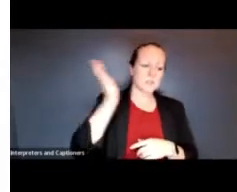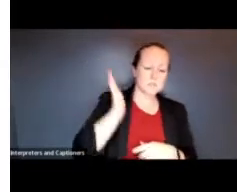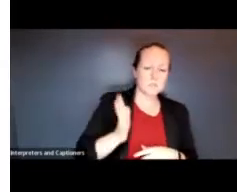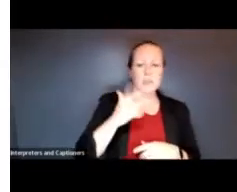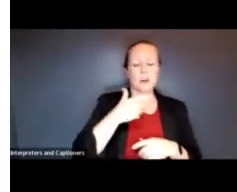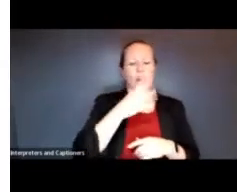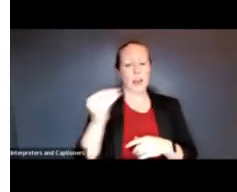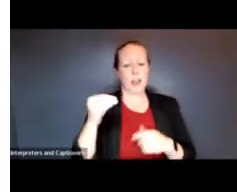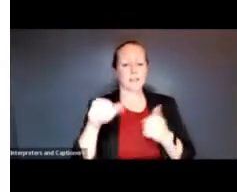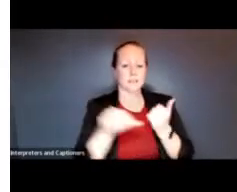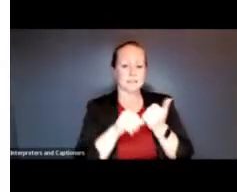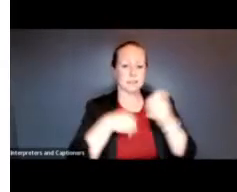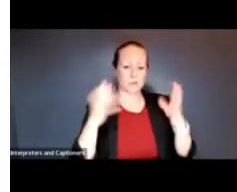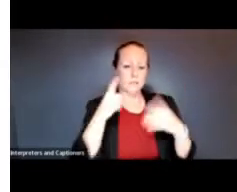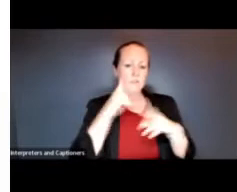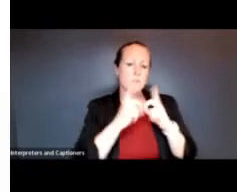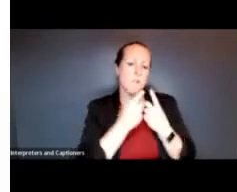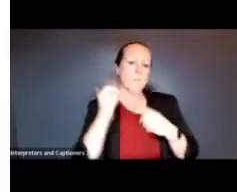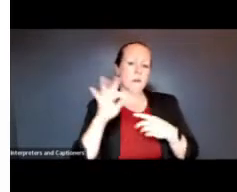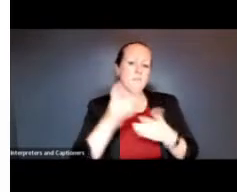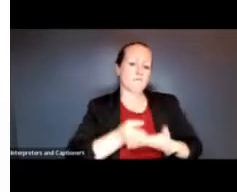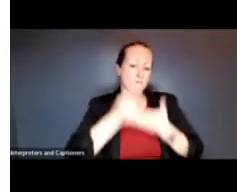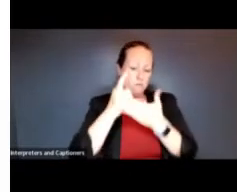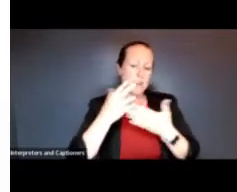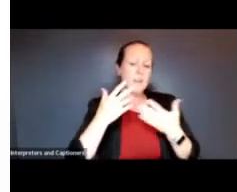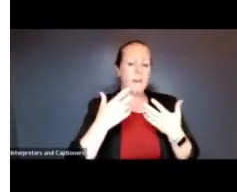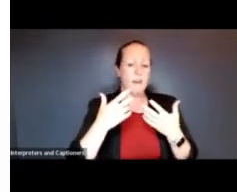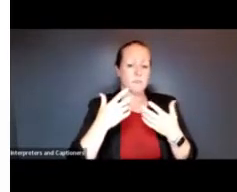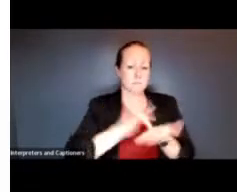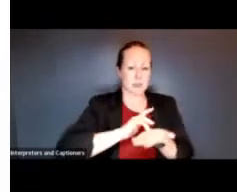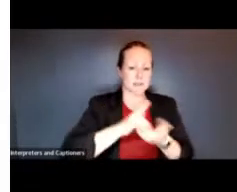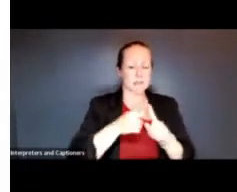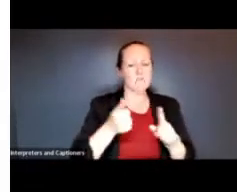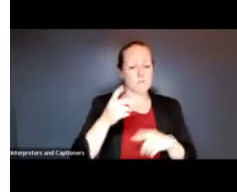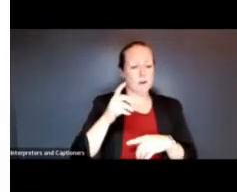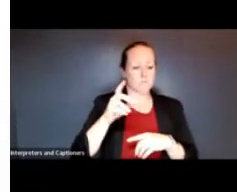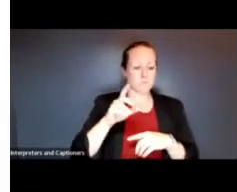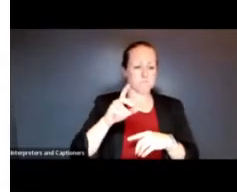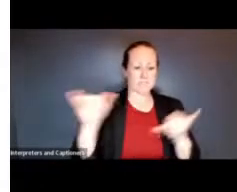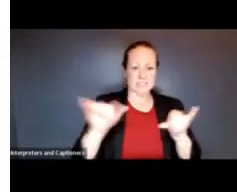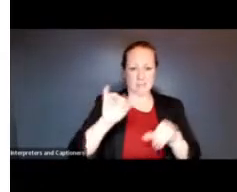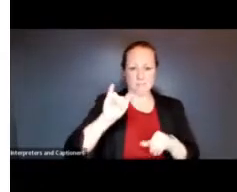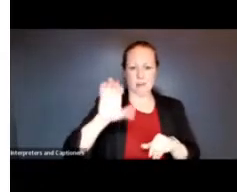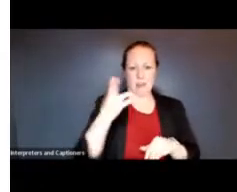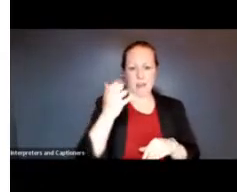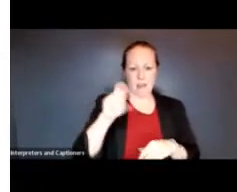Department of Rehabilitation Medicine at the Icahn School of Medicine at Mount Sinai and then wrapping up our sessions today.